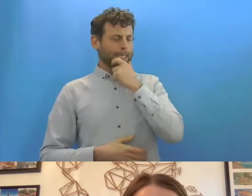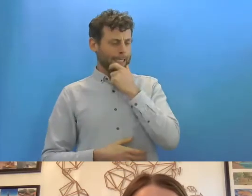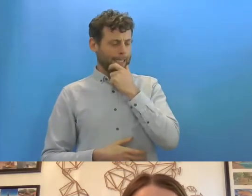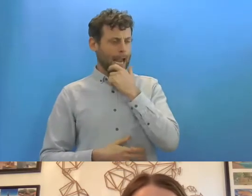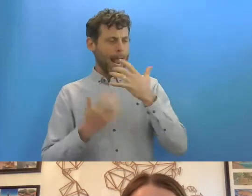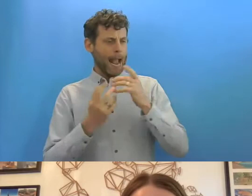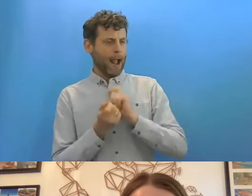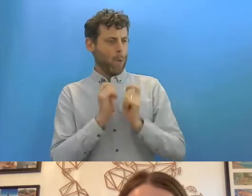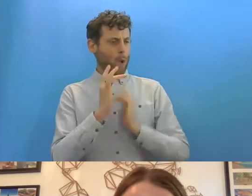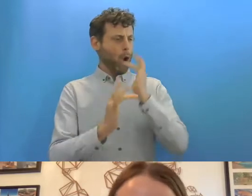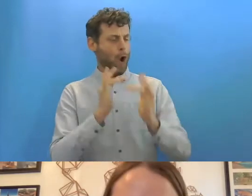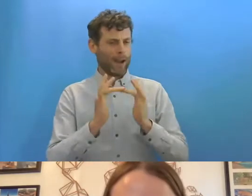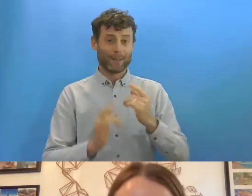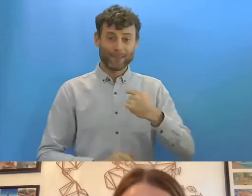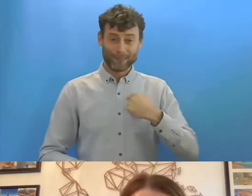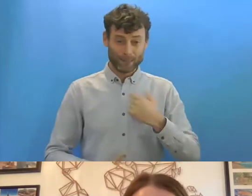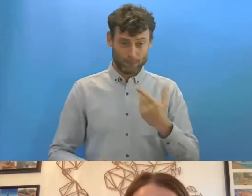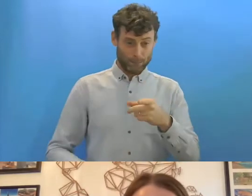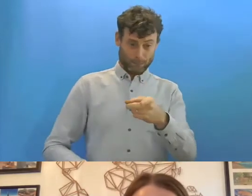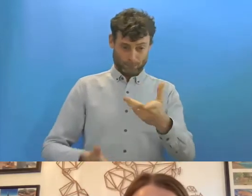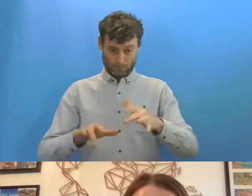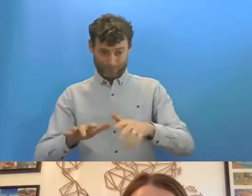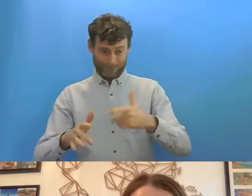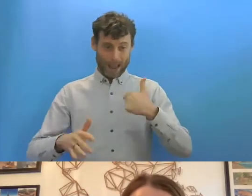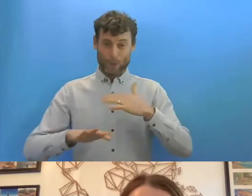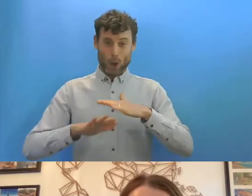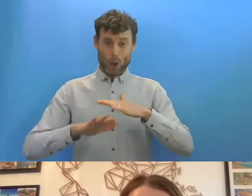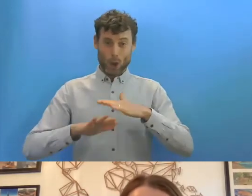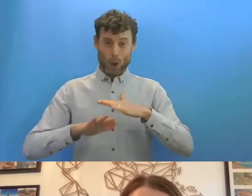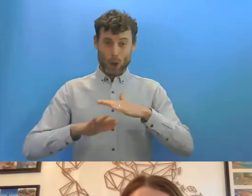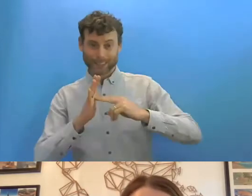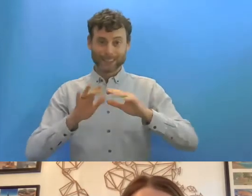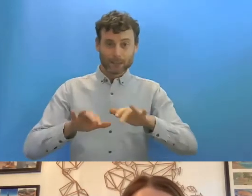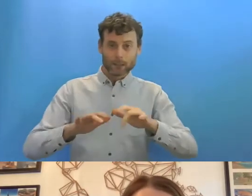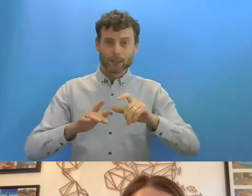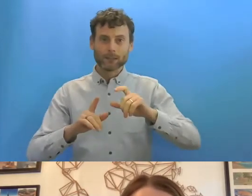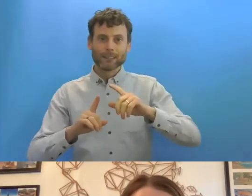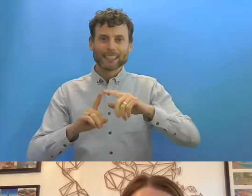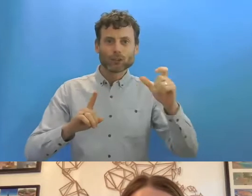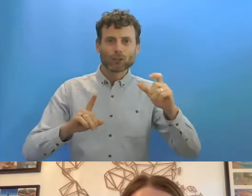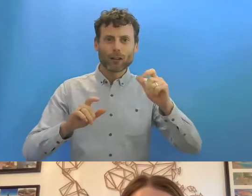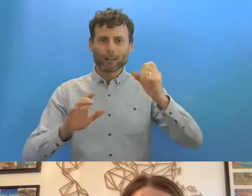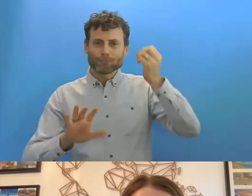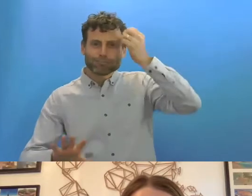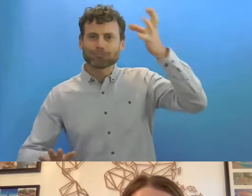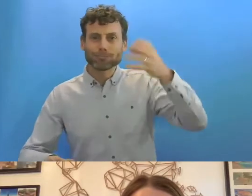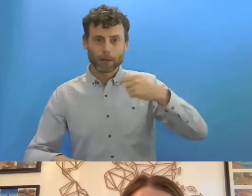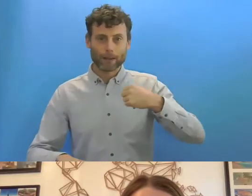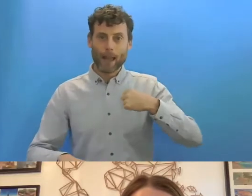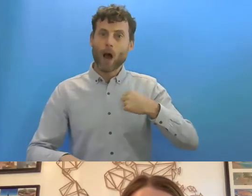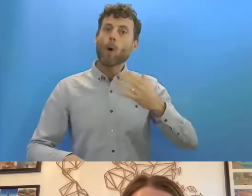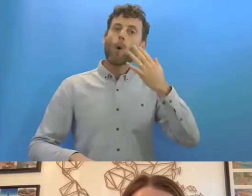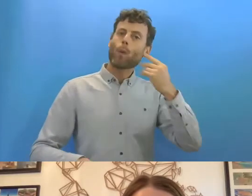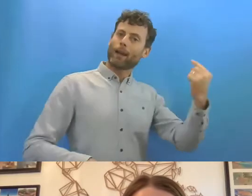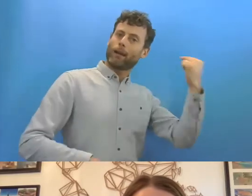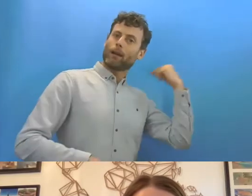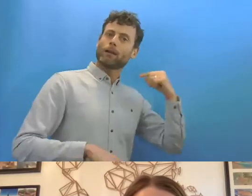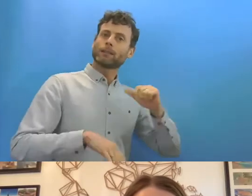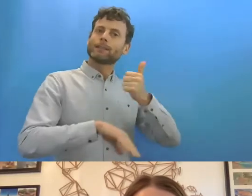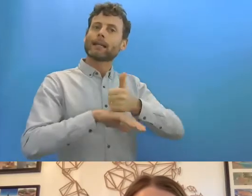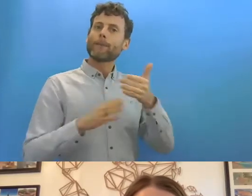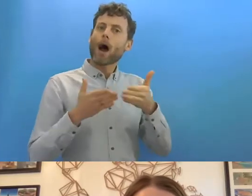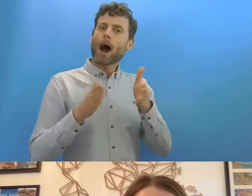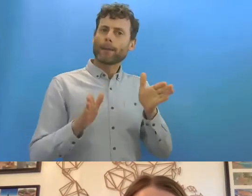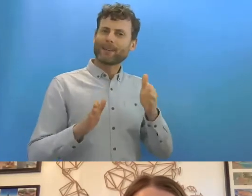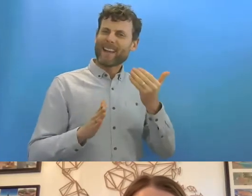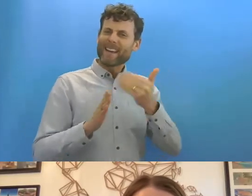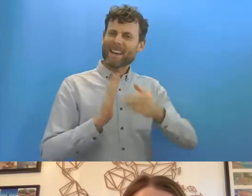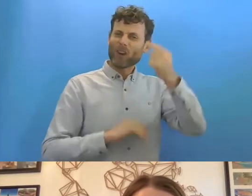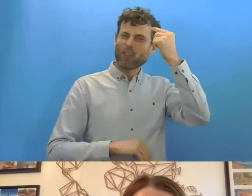and I think we were pretty open, Unlimited and Southbank Centre, that this was new to a lot of us, me and Ruth aren't digital programmers and none of us sort of expected to be